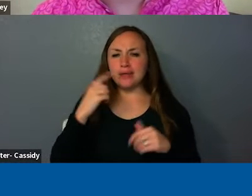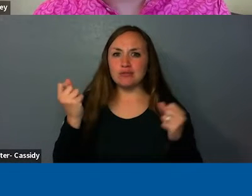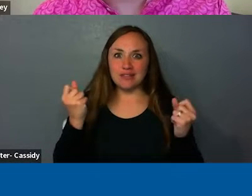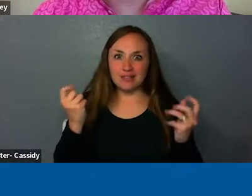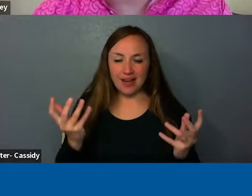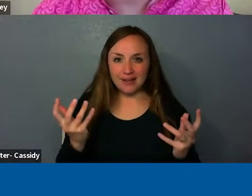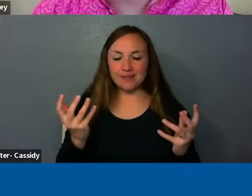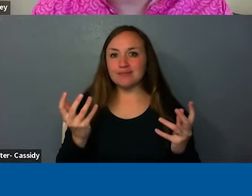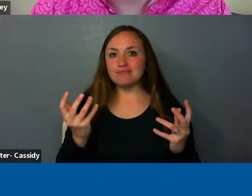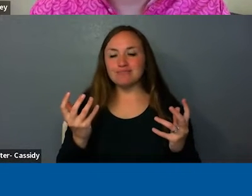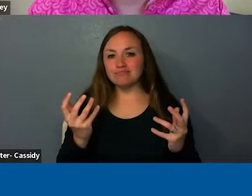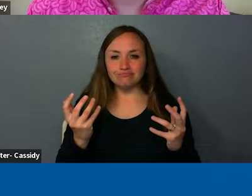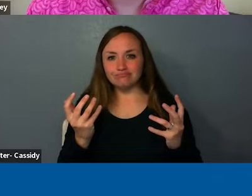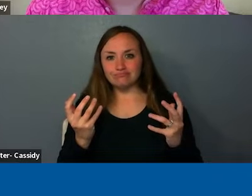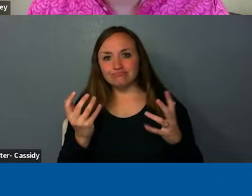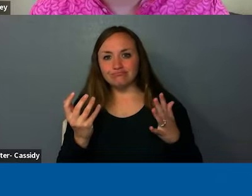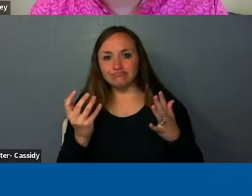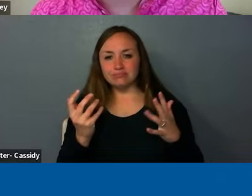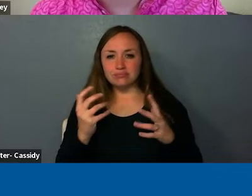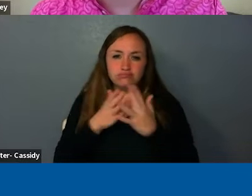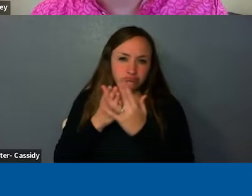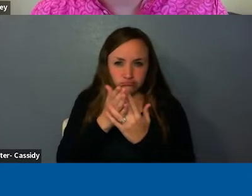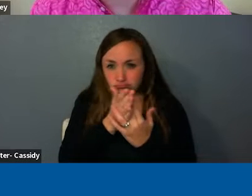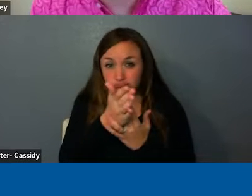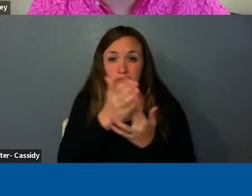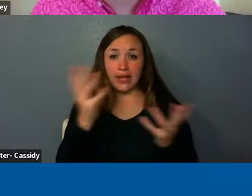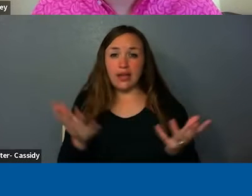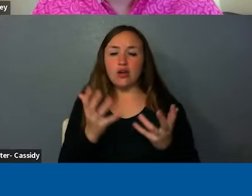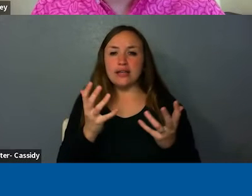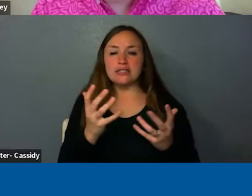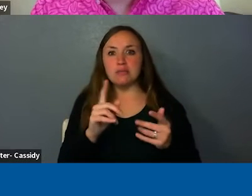and the only way to really kind of figure this out is to actually talk to the people that use your product.